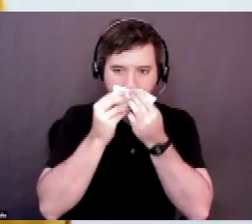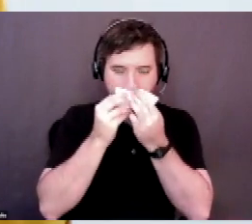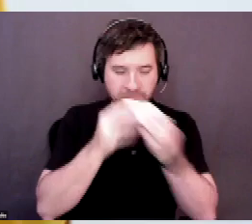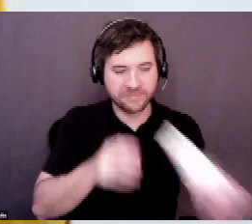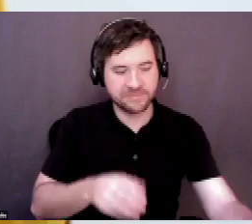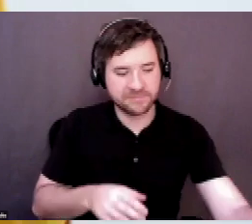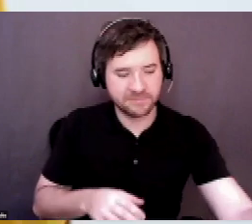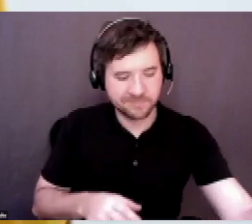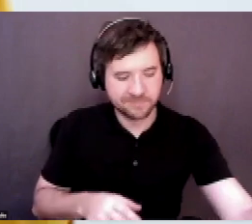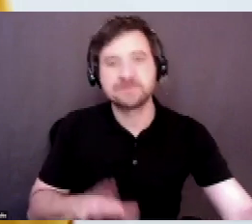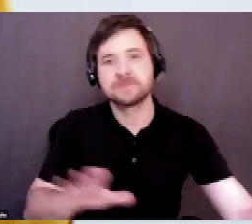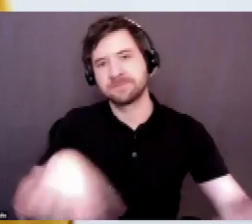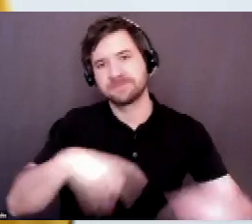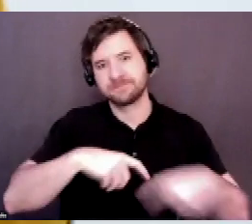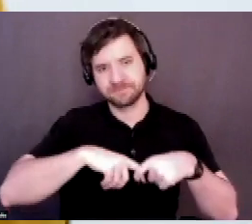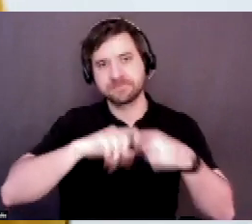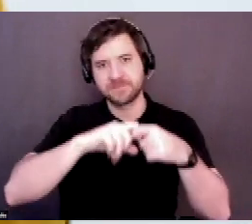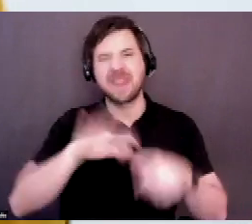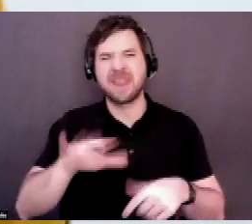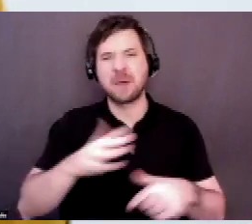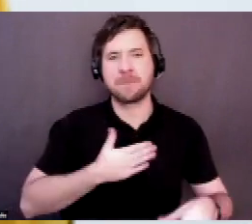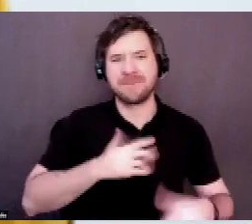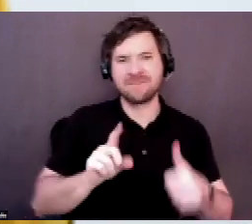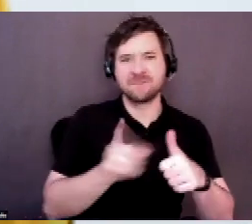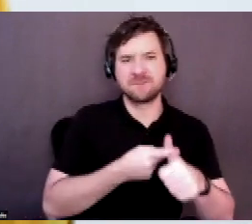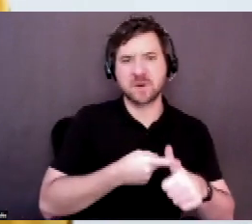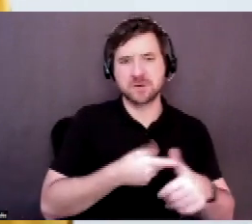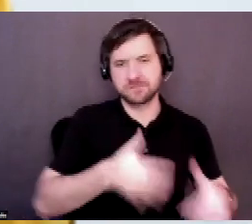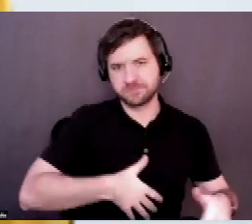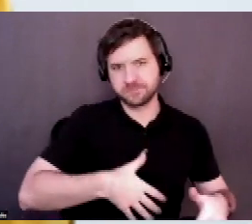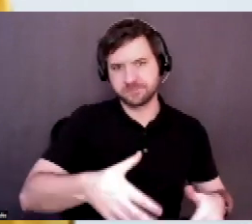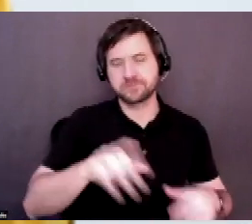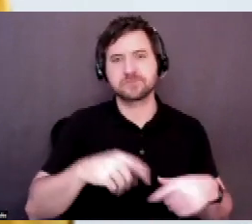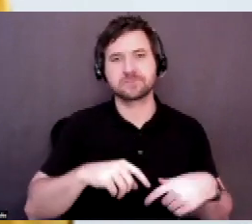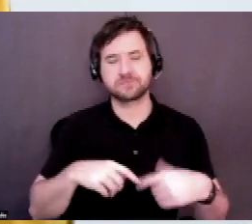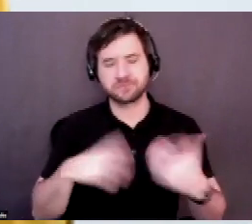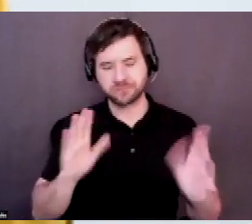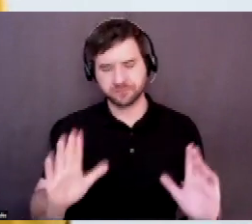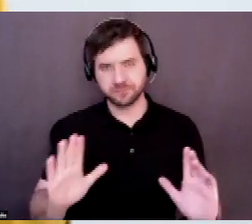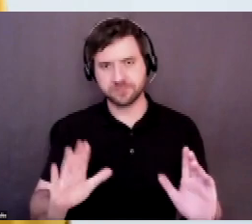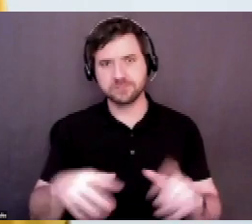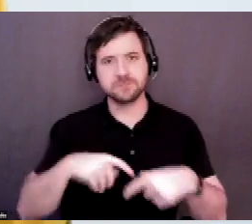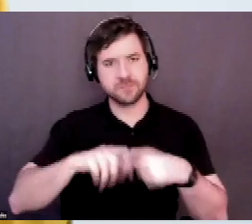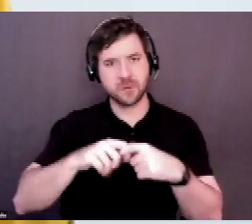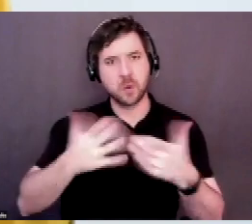about the breastfeeding for a minute. Shorter arms present issues